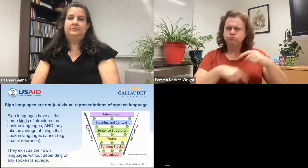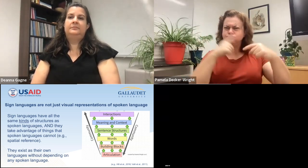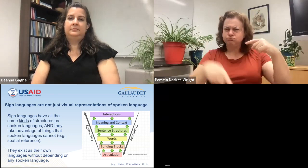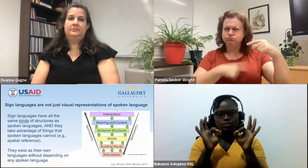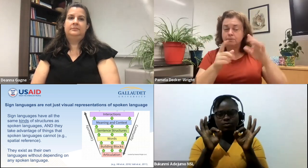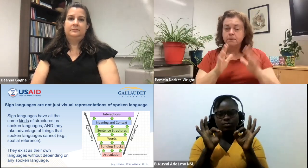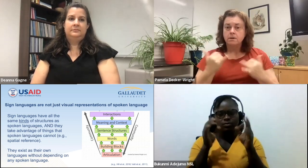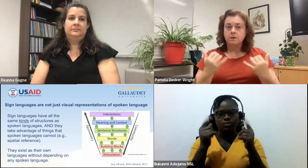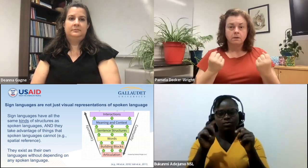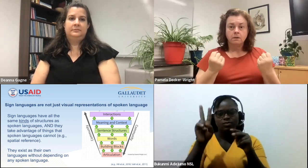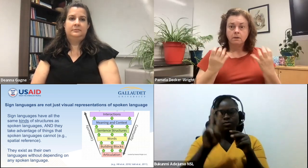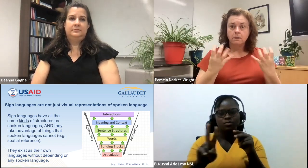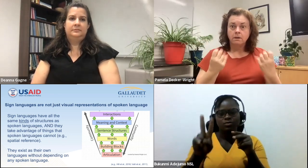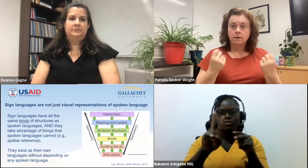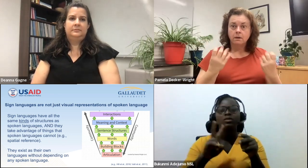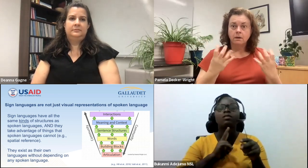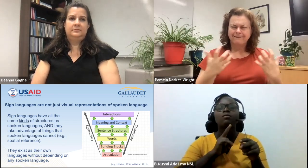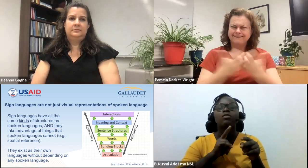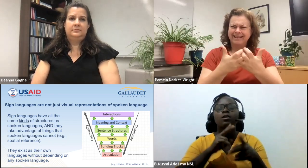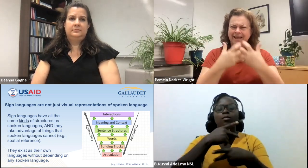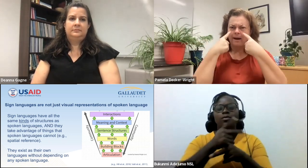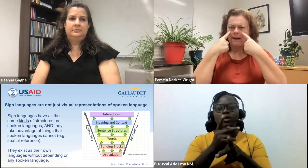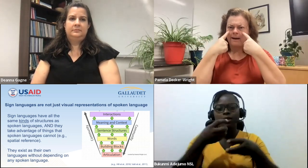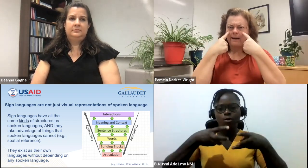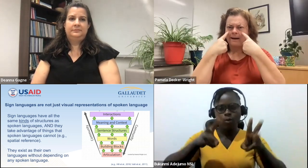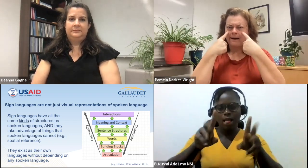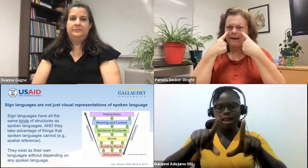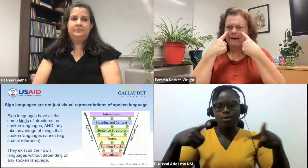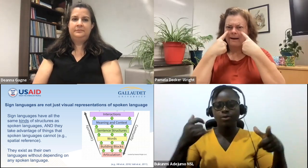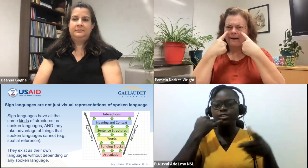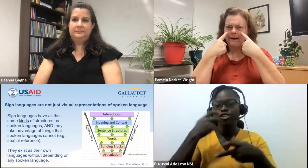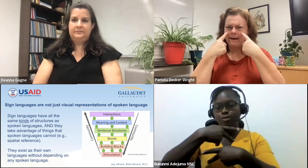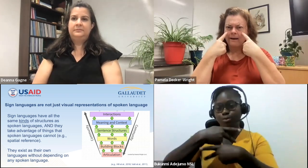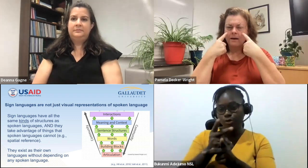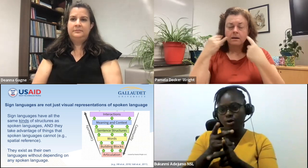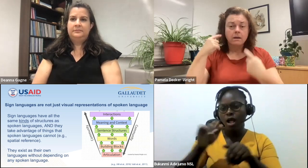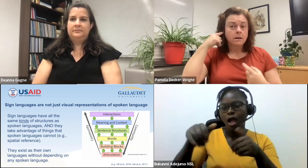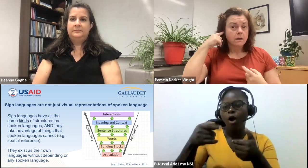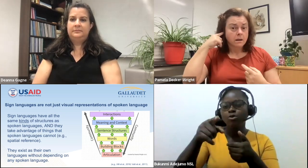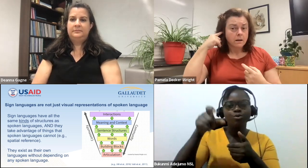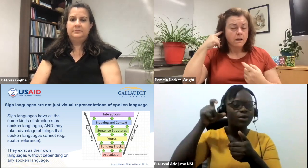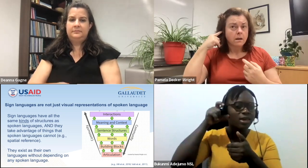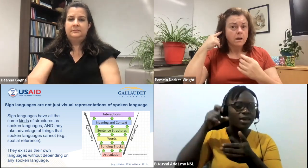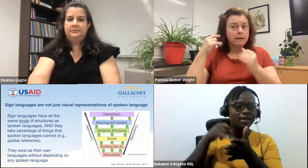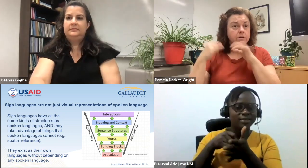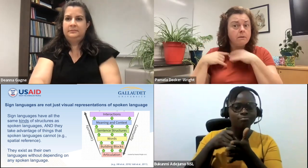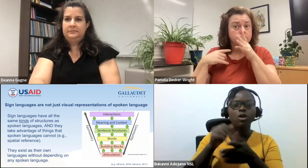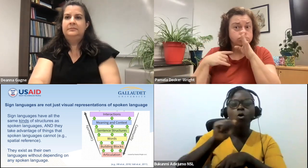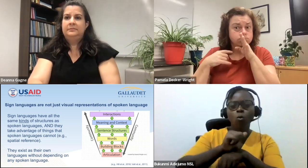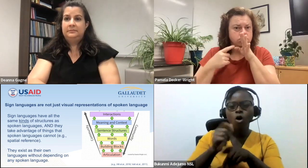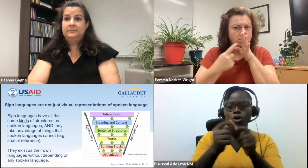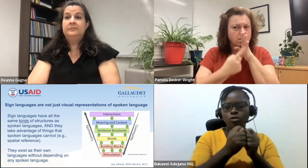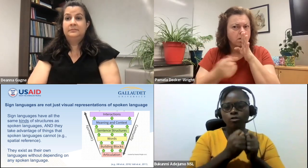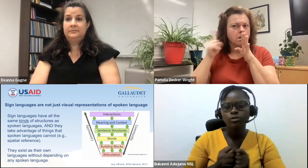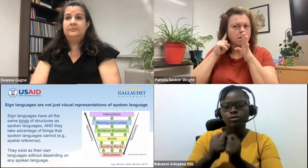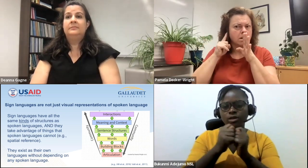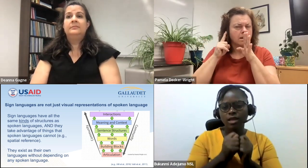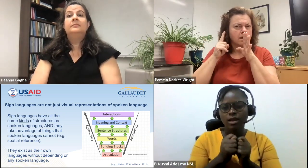and the and the we speak the way we do, because we hear the way we do now with sign language. It's a visual language.